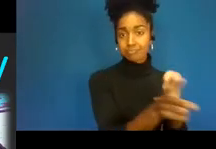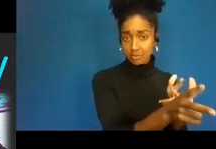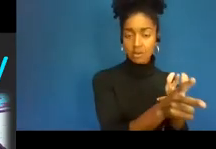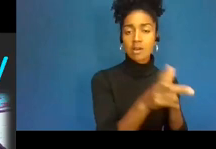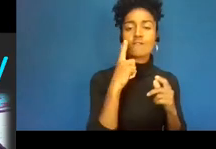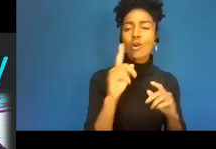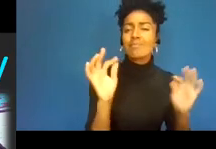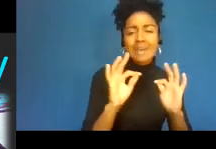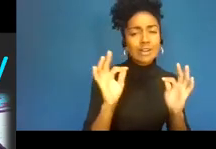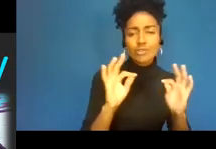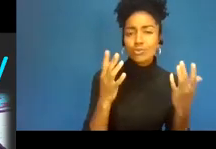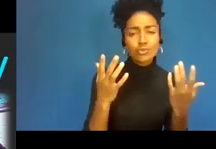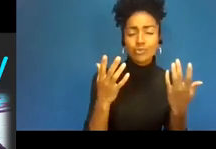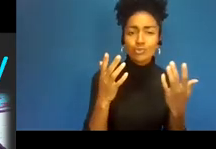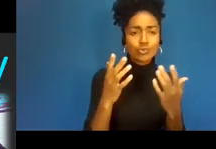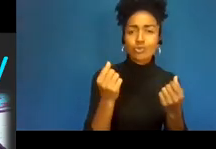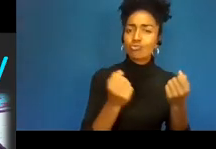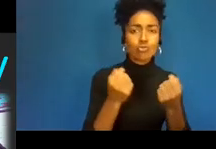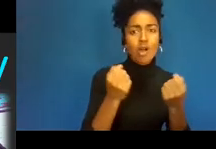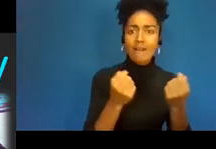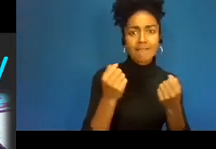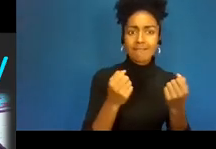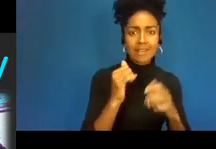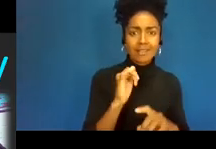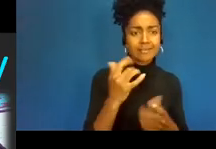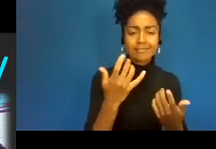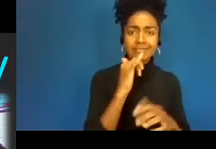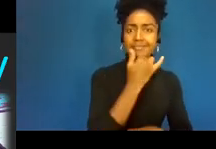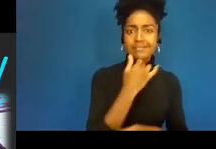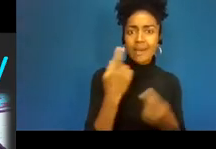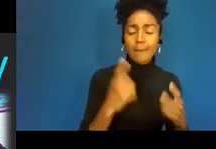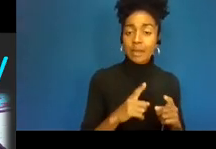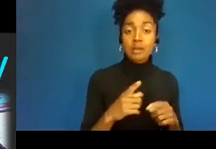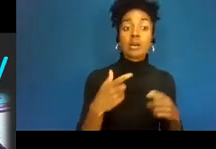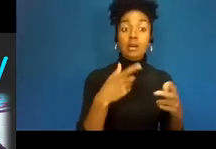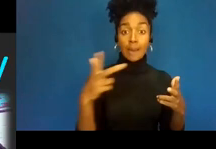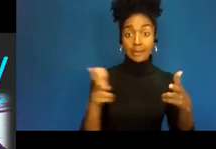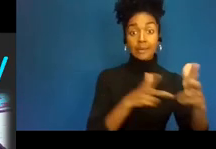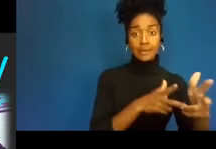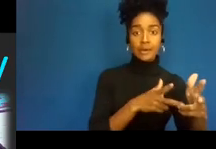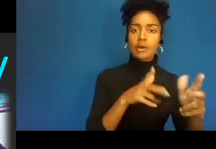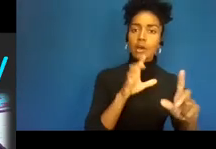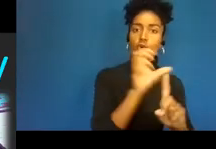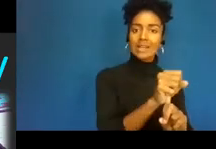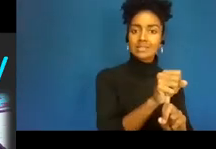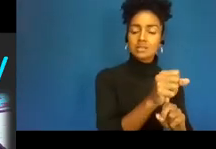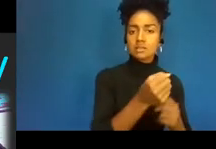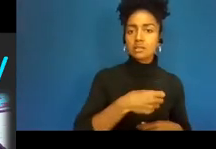Just driving and a minor concern, and she ended up being arrested, taken to jail, and she died in prison.